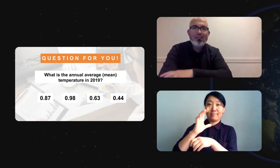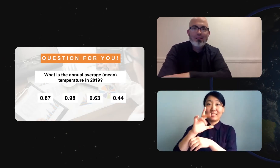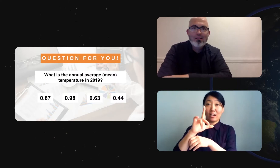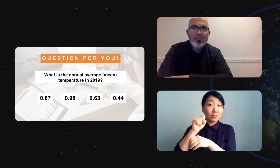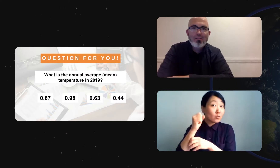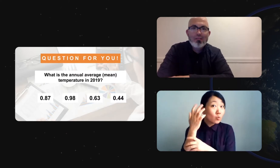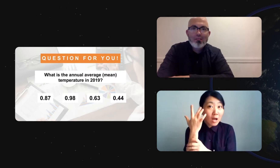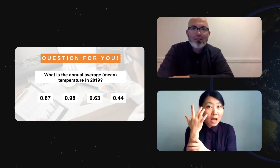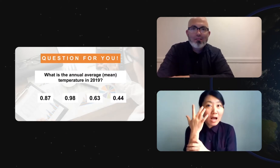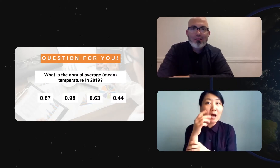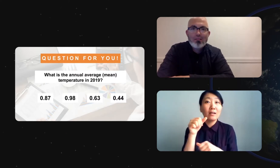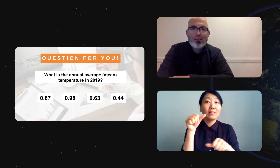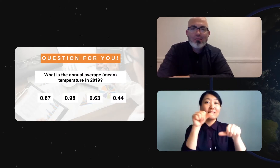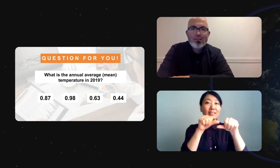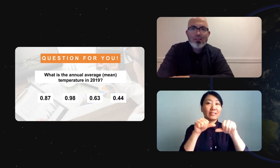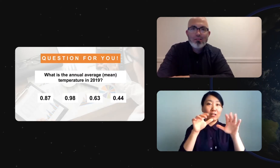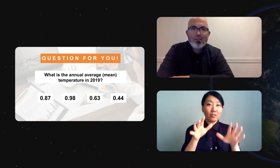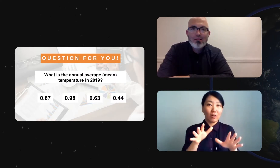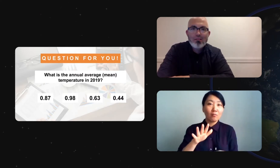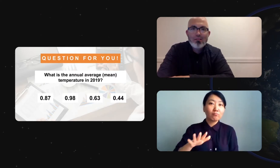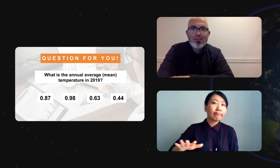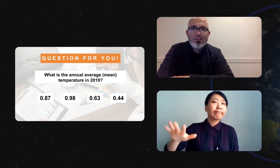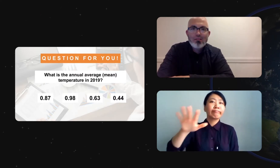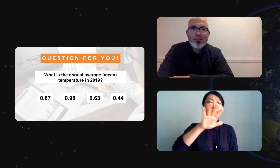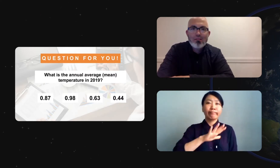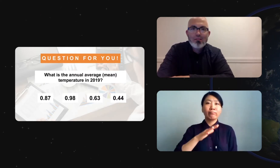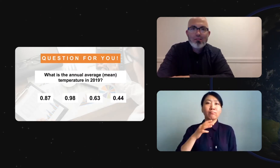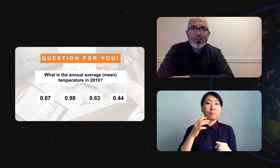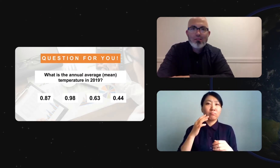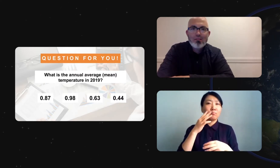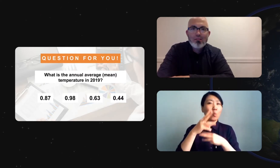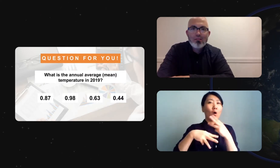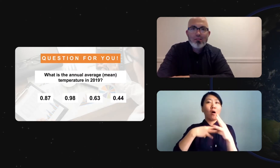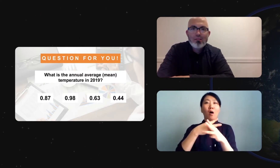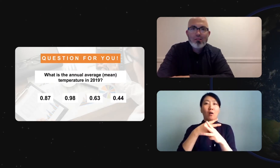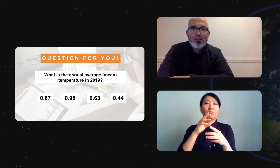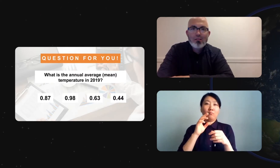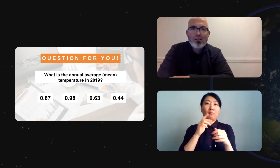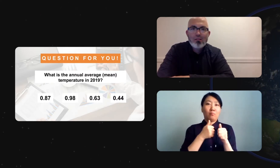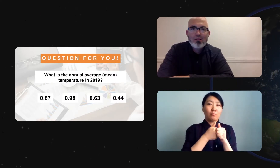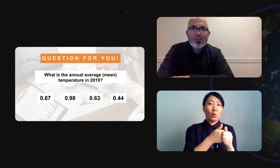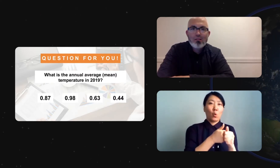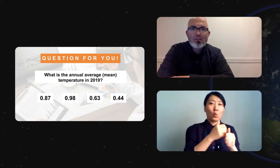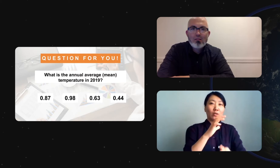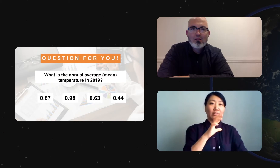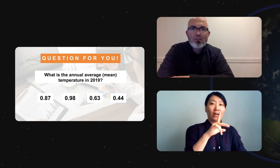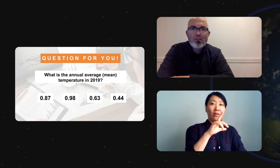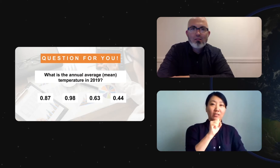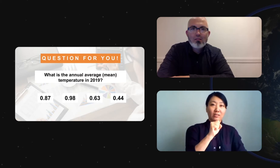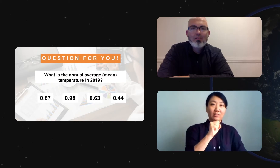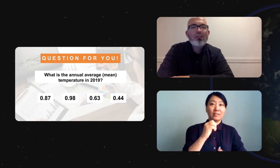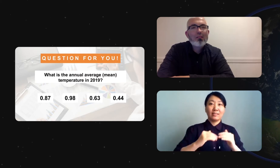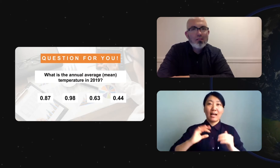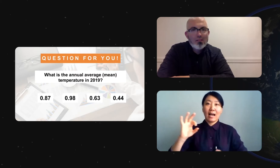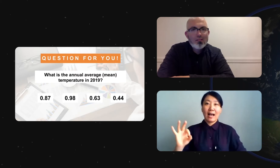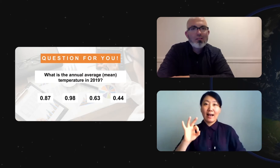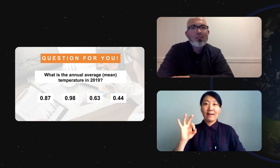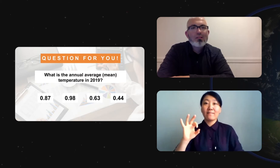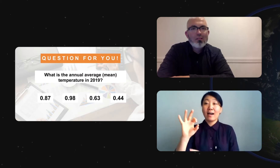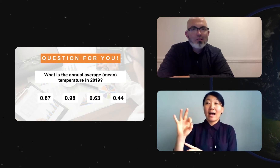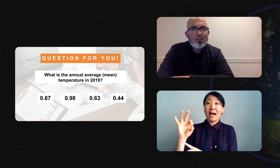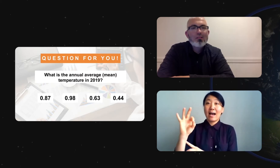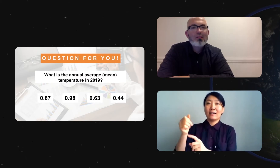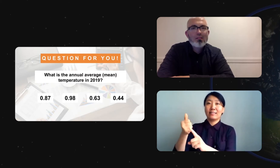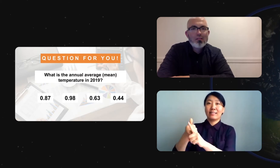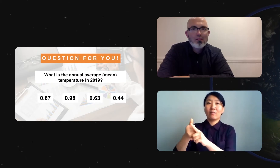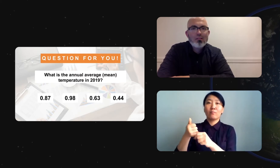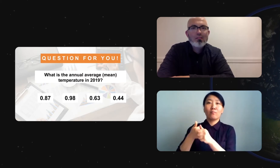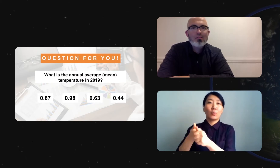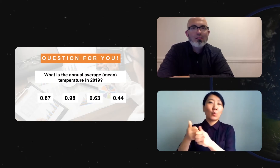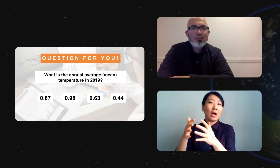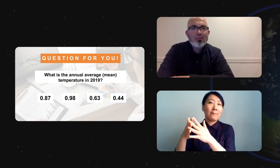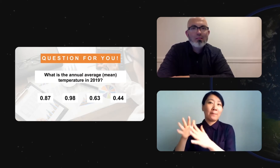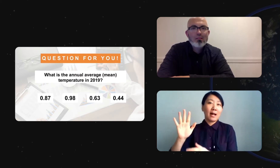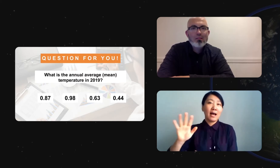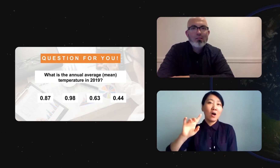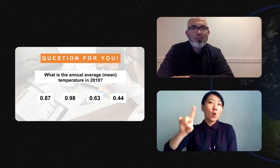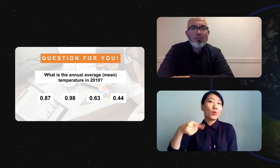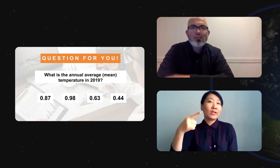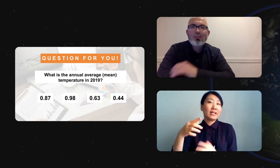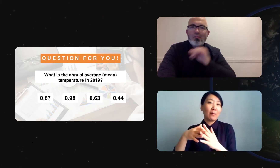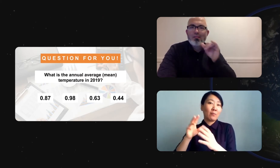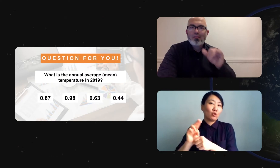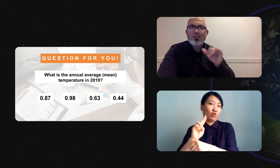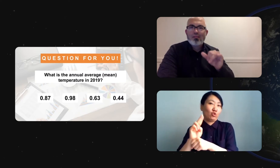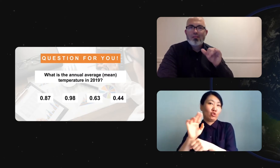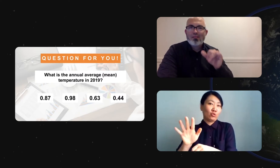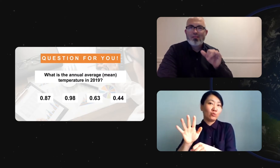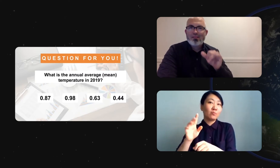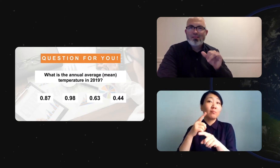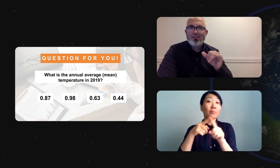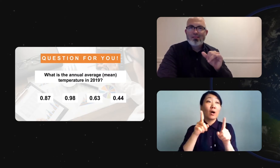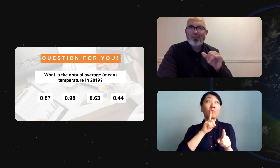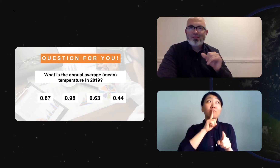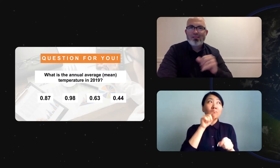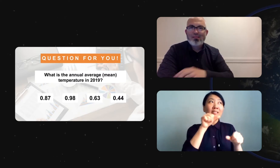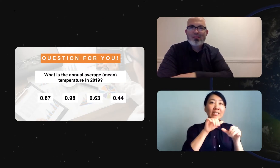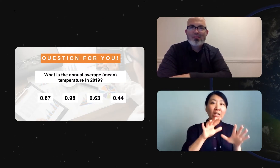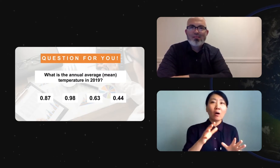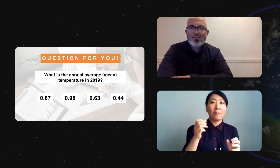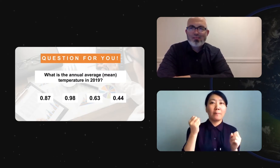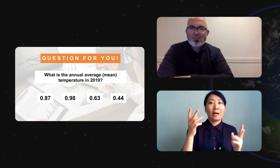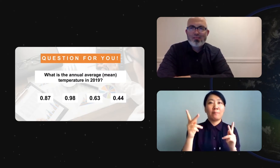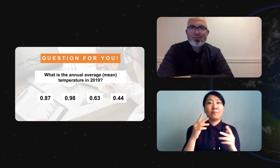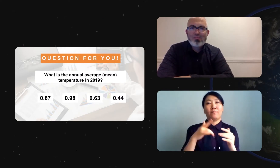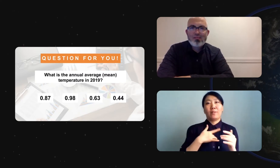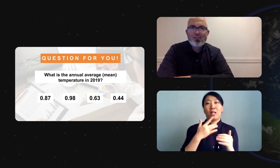Scientists throughout the world use Celsius.